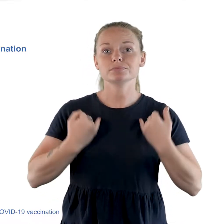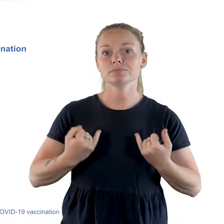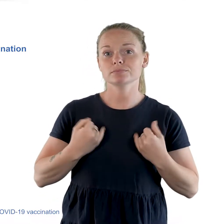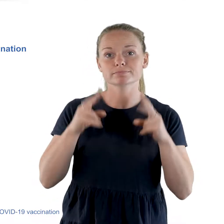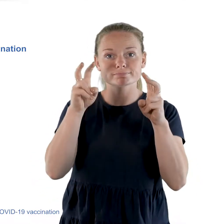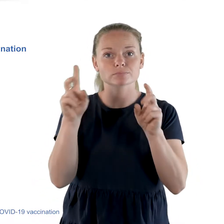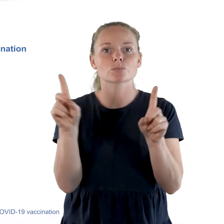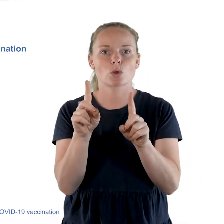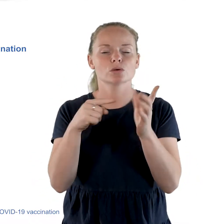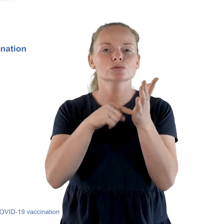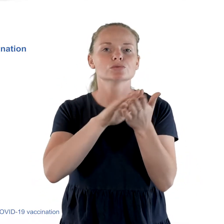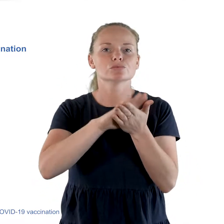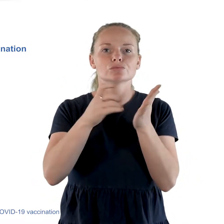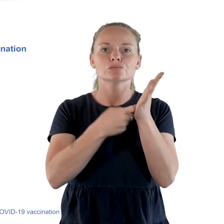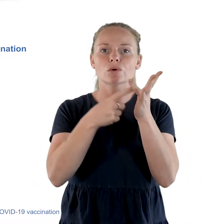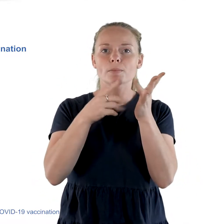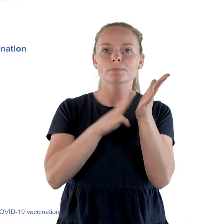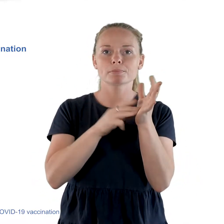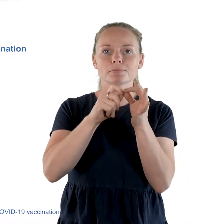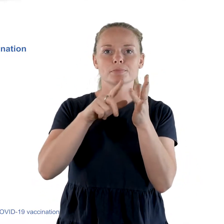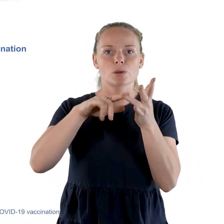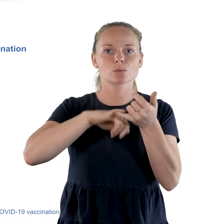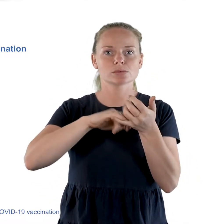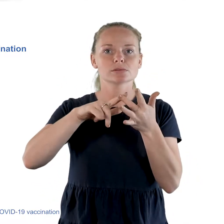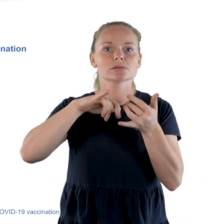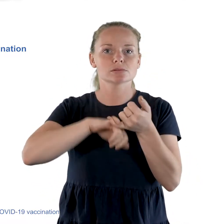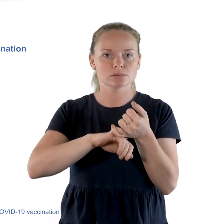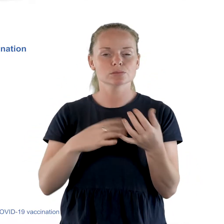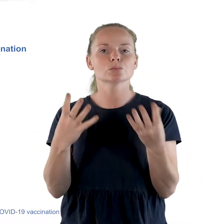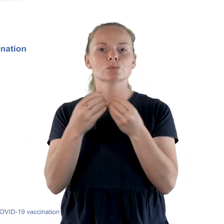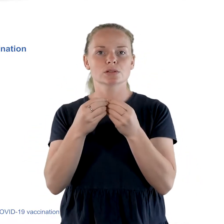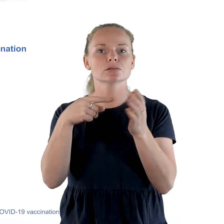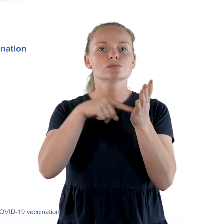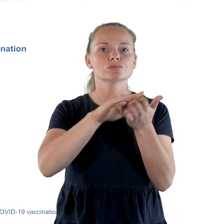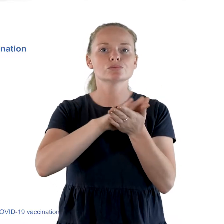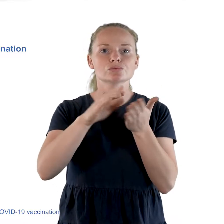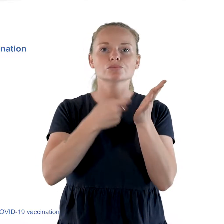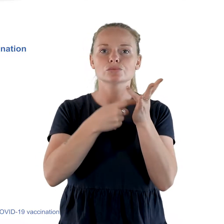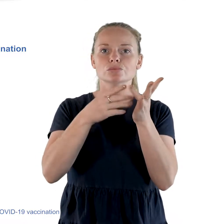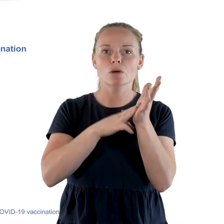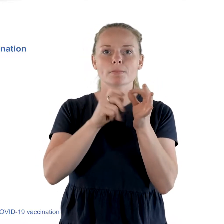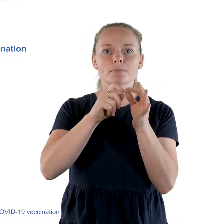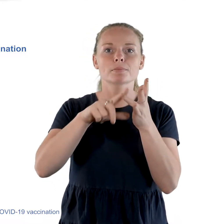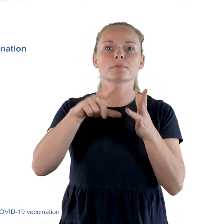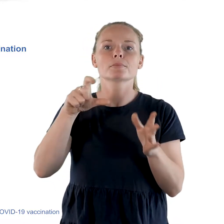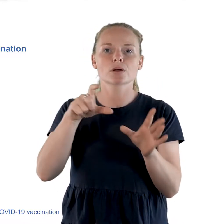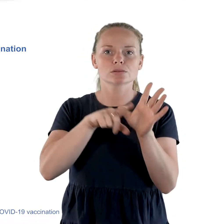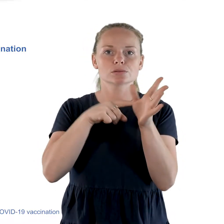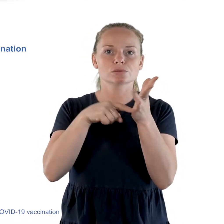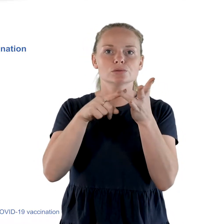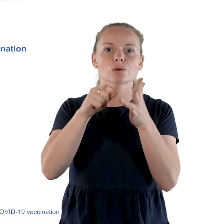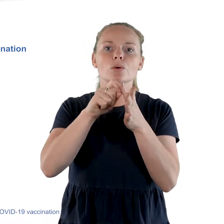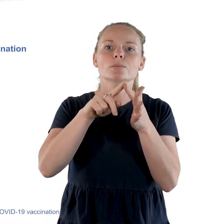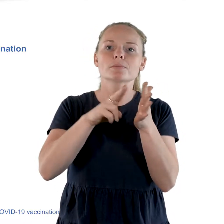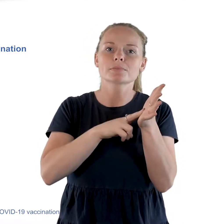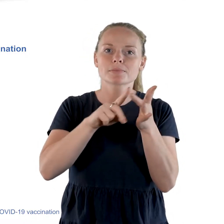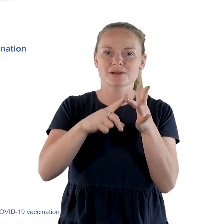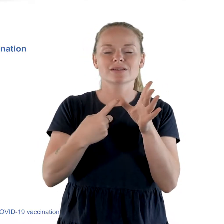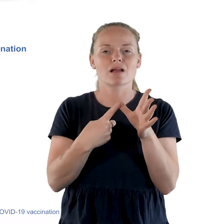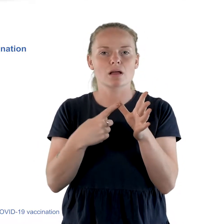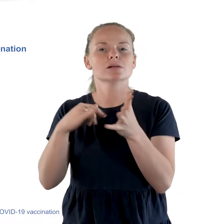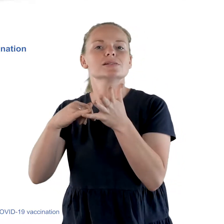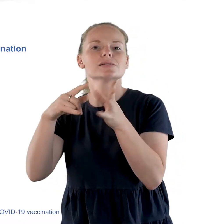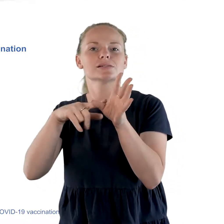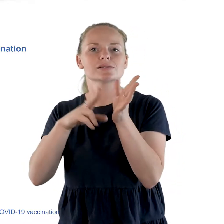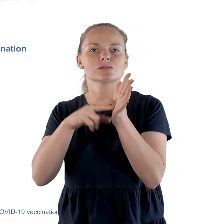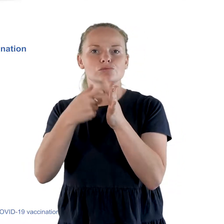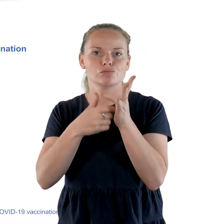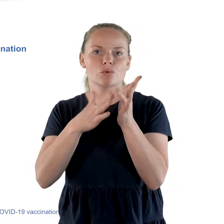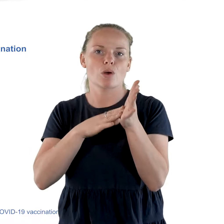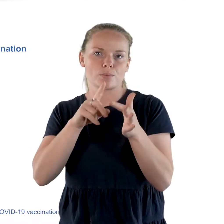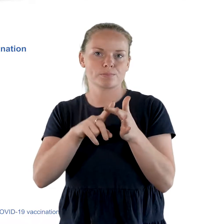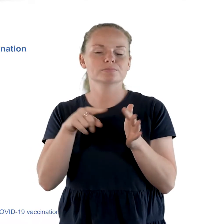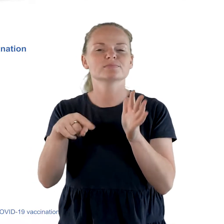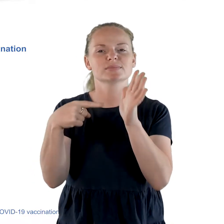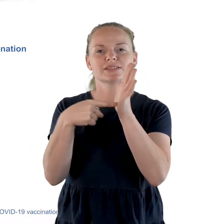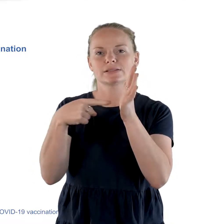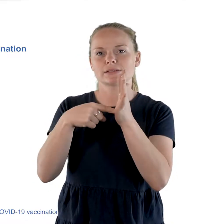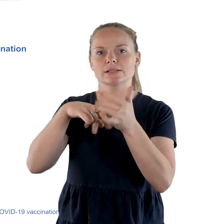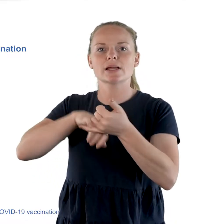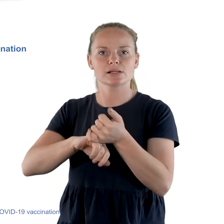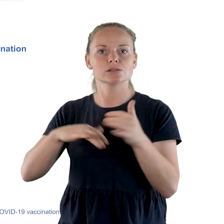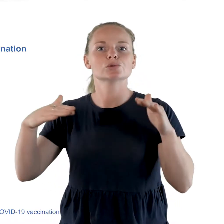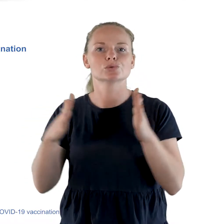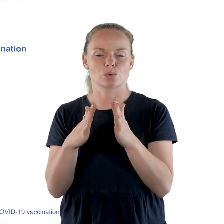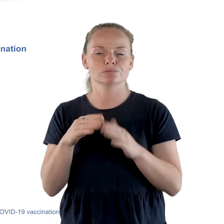A condition called thrombosis with thrombocytopenia syndrome (TTS),